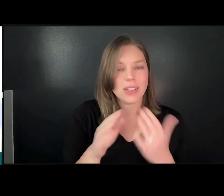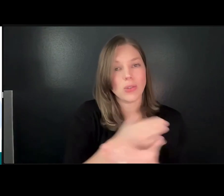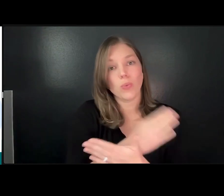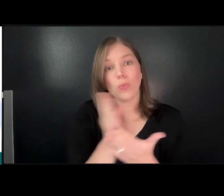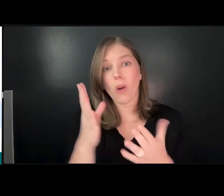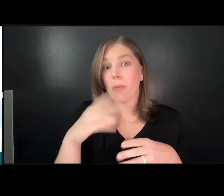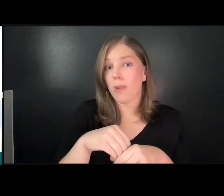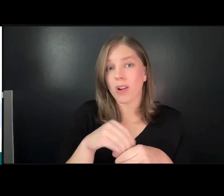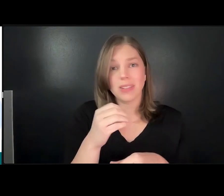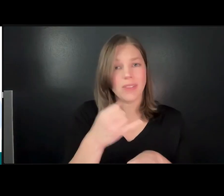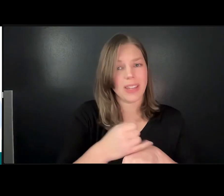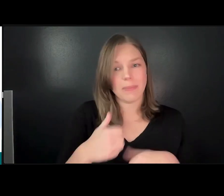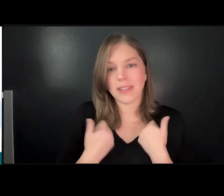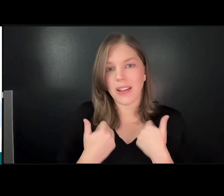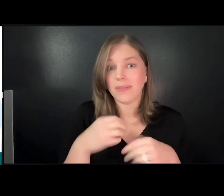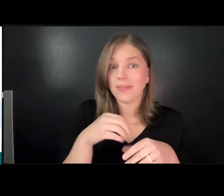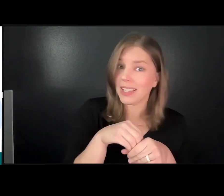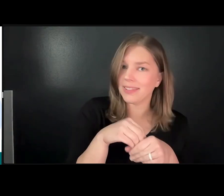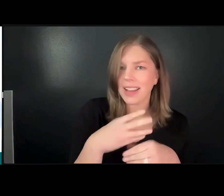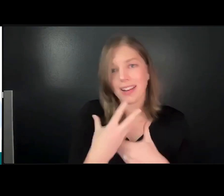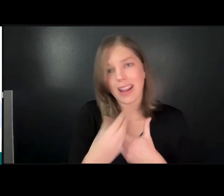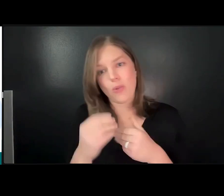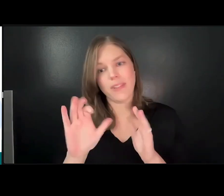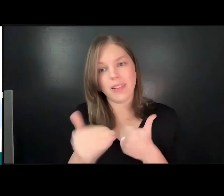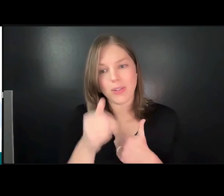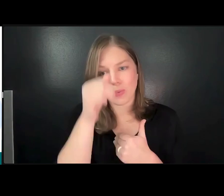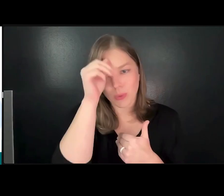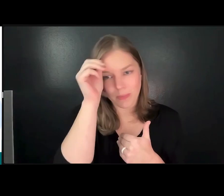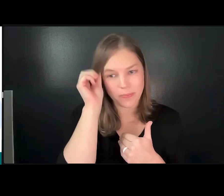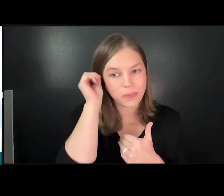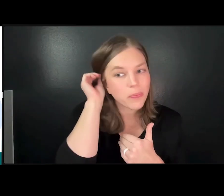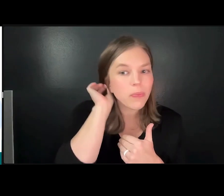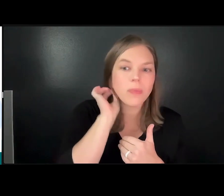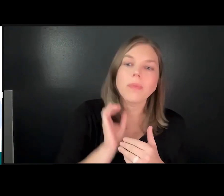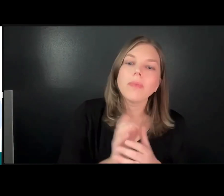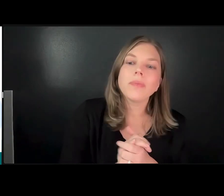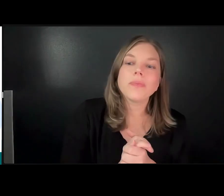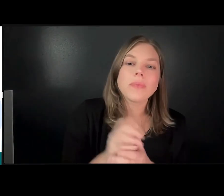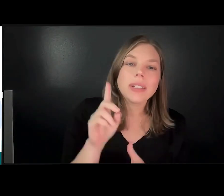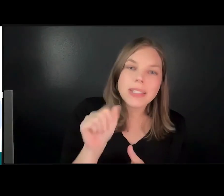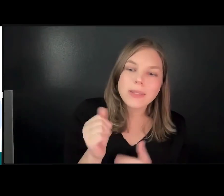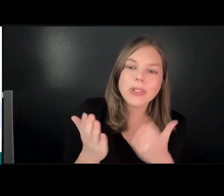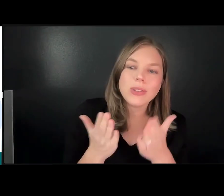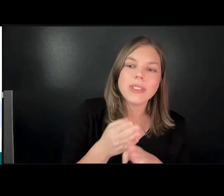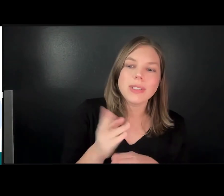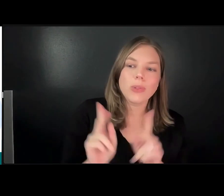effective communication access to all parts of campus life, including in and outside the classroom.